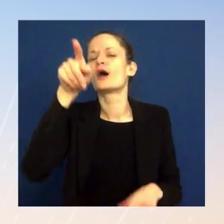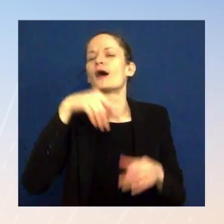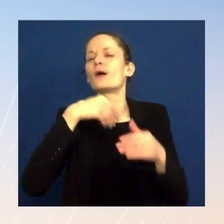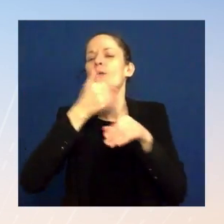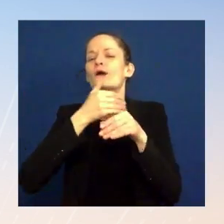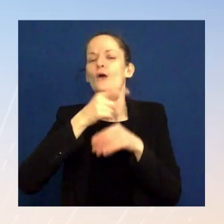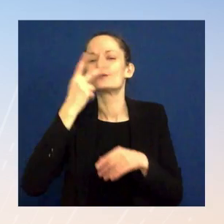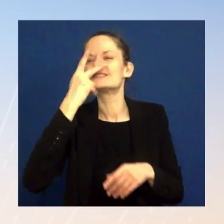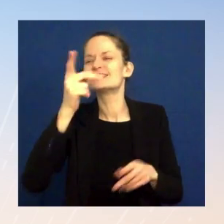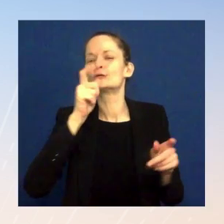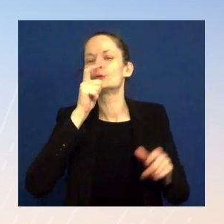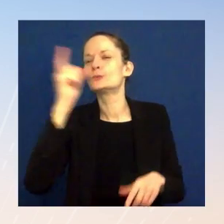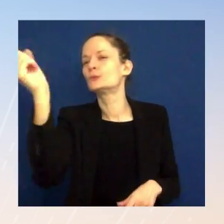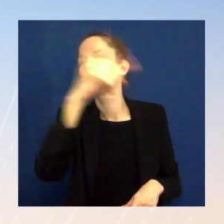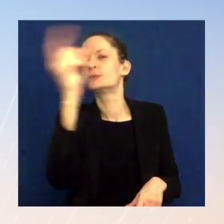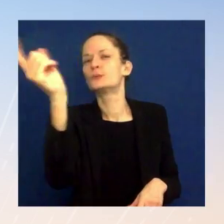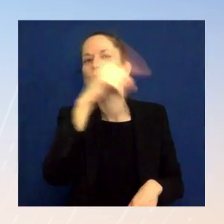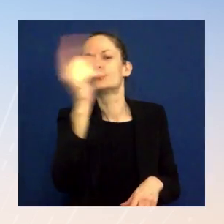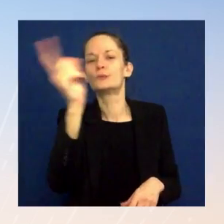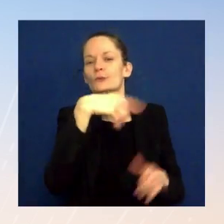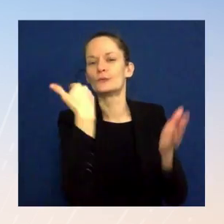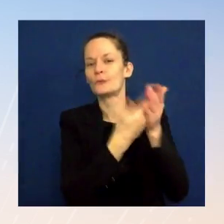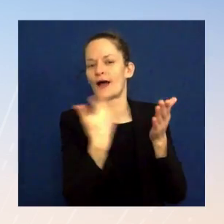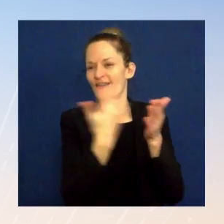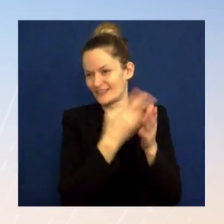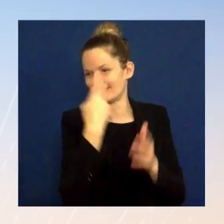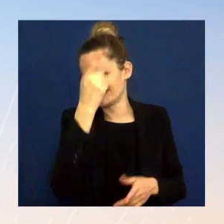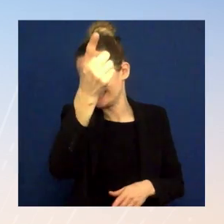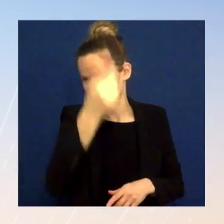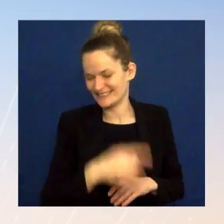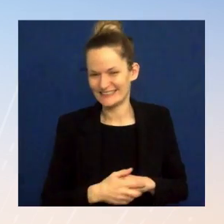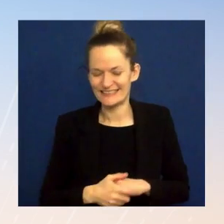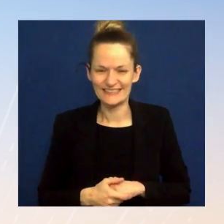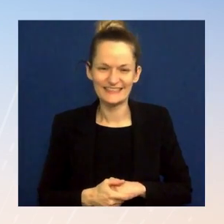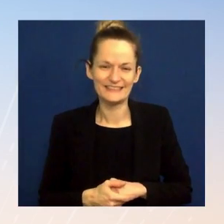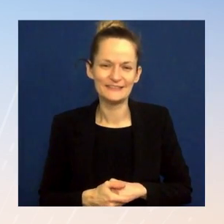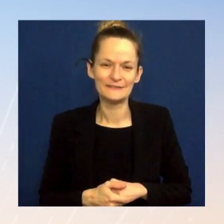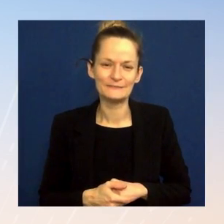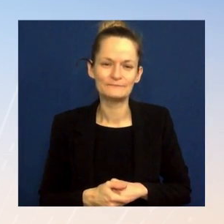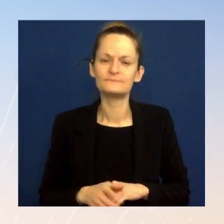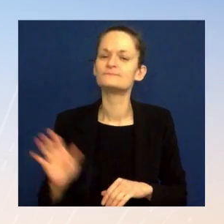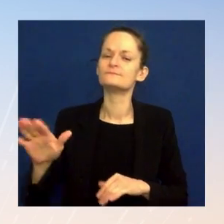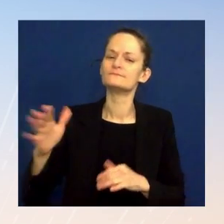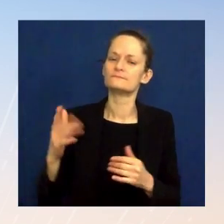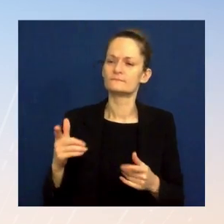Is that because of, sort of, pandemic-related scheduling issues and planning issues with this meeting?